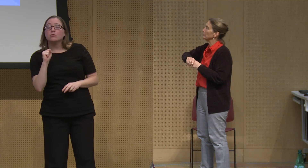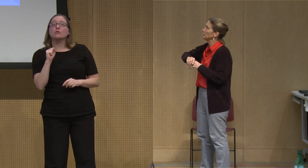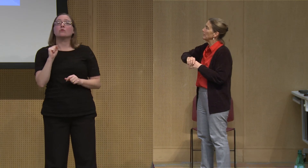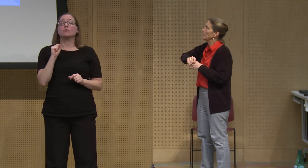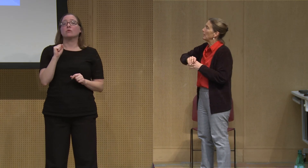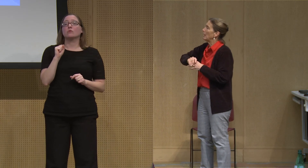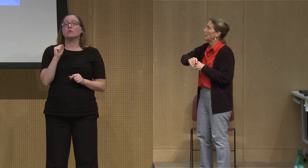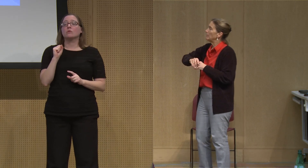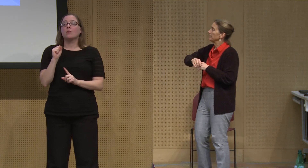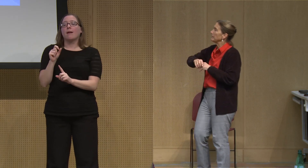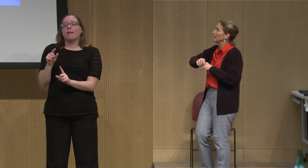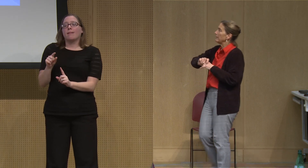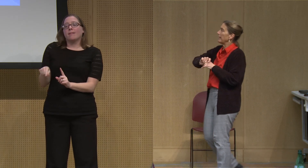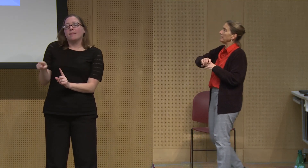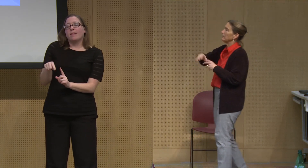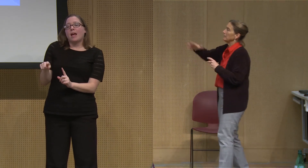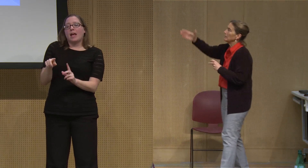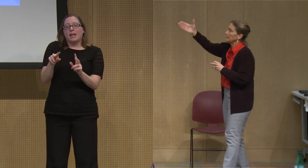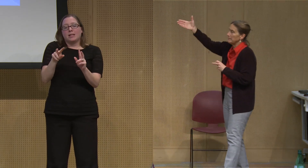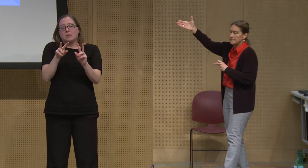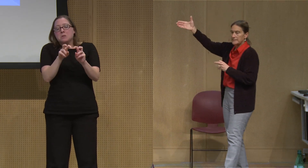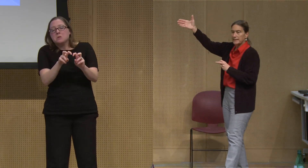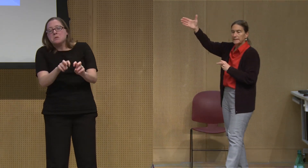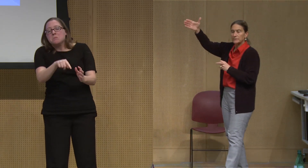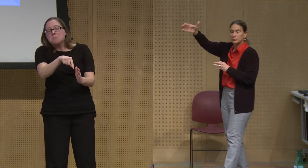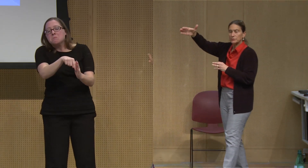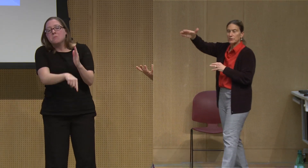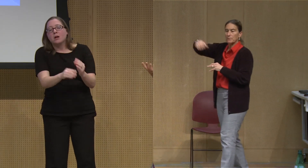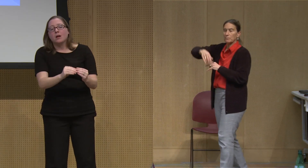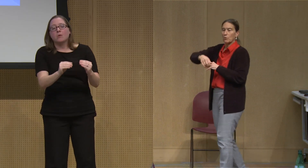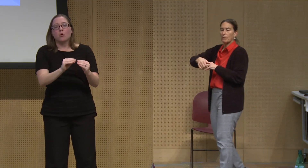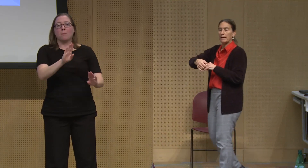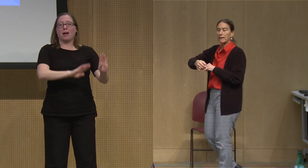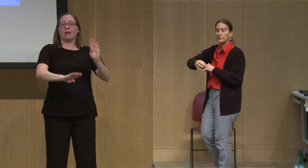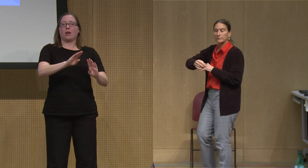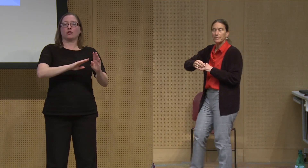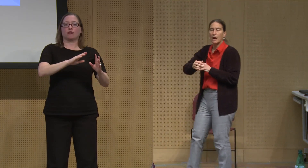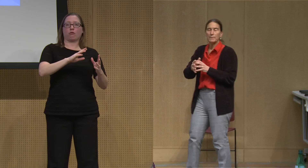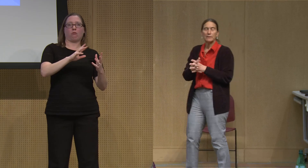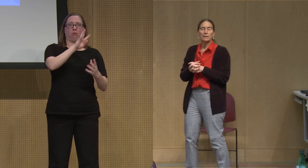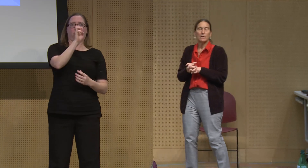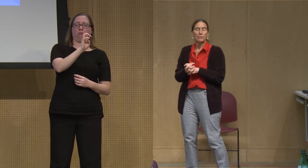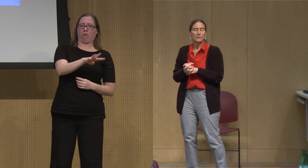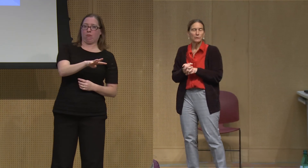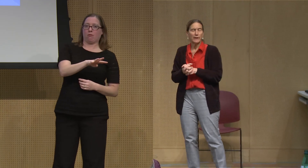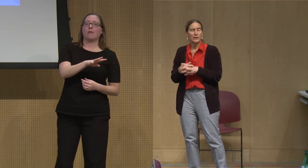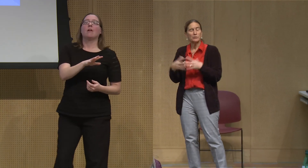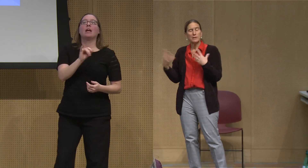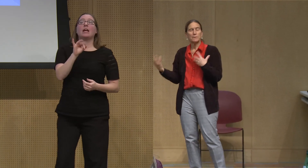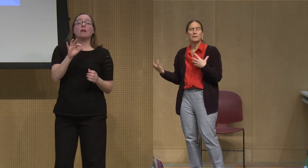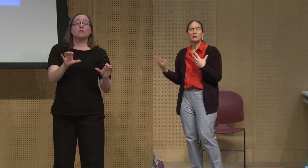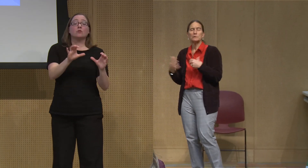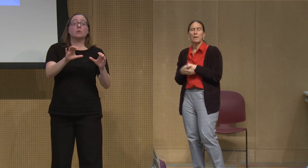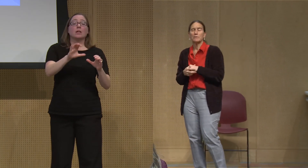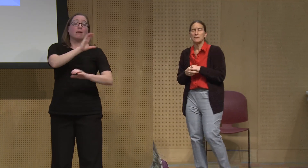THEY--THEY DIG INTO SOME OF THE MORE BIOLOGIC PHENOMENA OF WHAT'S GOING ON. YOU TYPICALLY USE BIOSTATISTICIANS